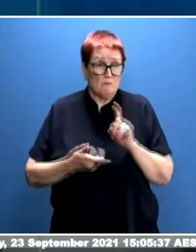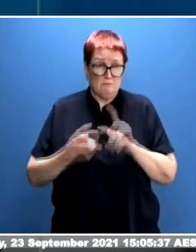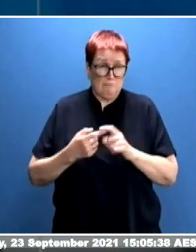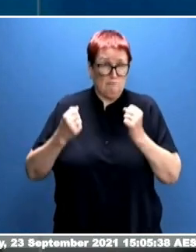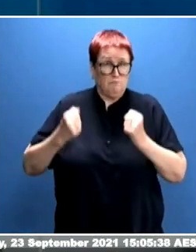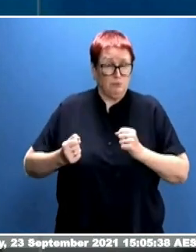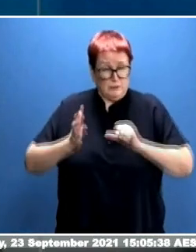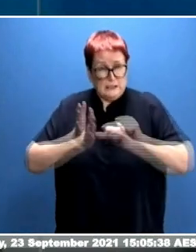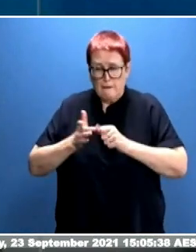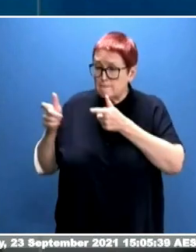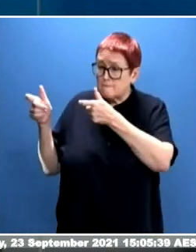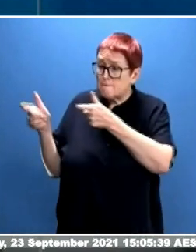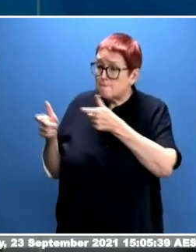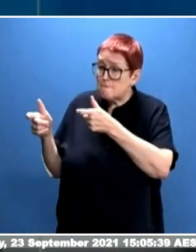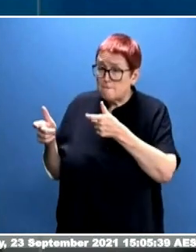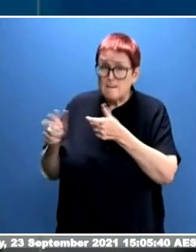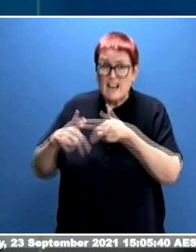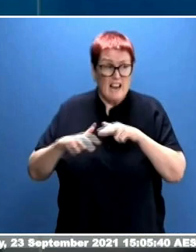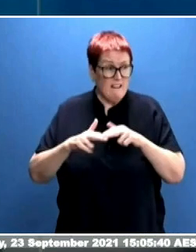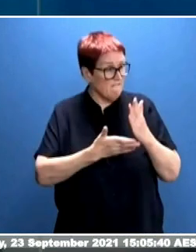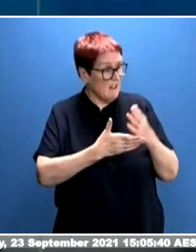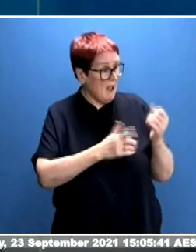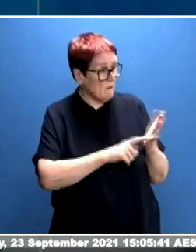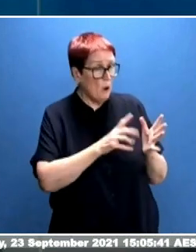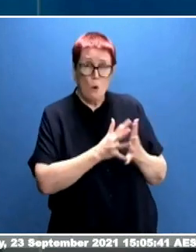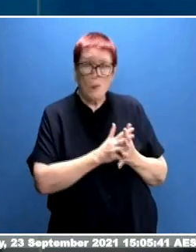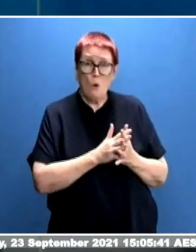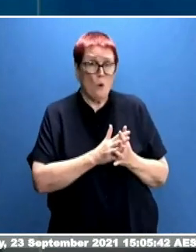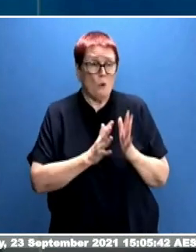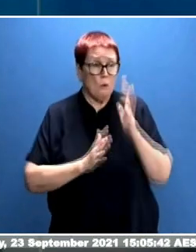Including court, or judicial officer oversight of who determines?